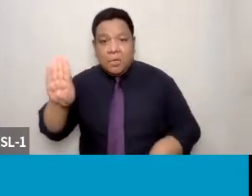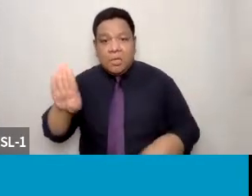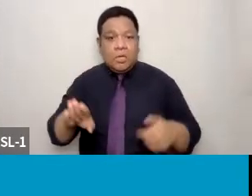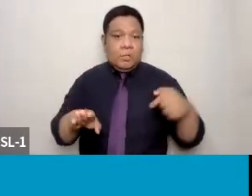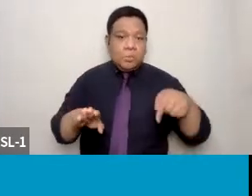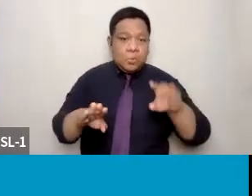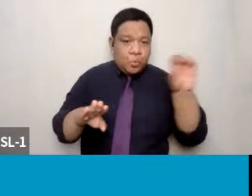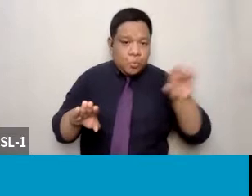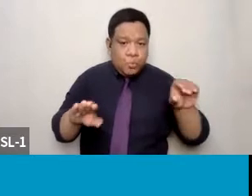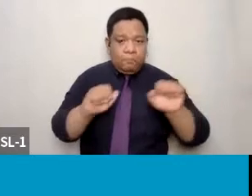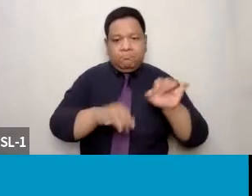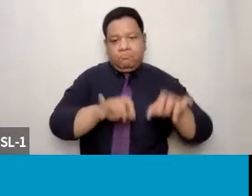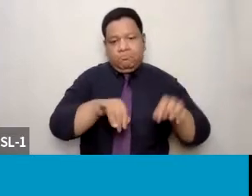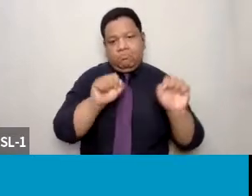Thank you so much again, Doc Nina.